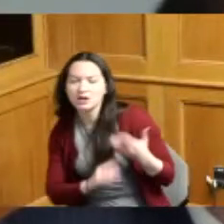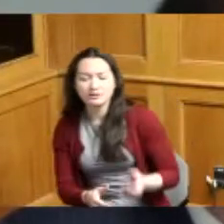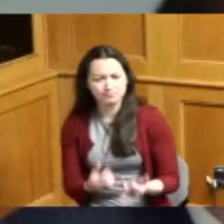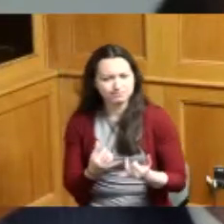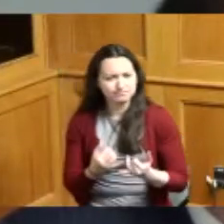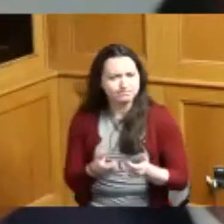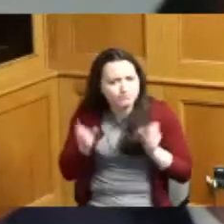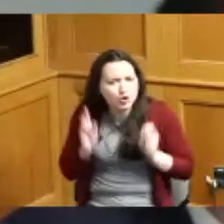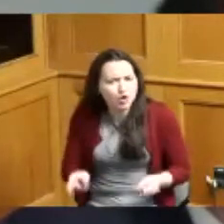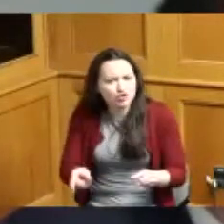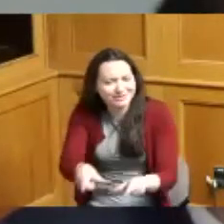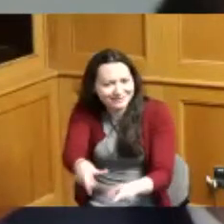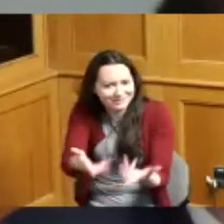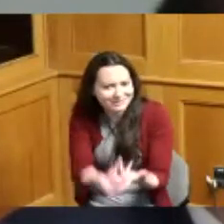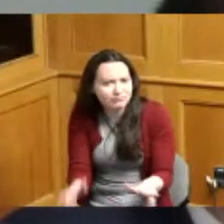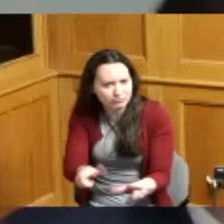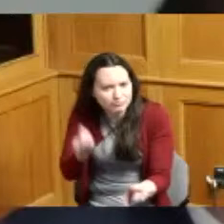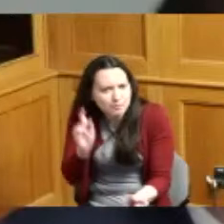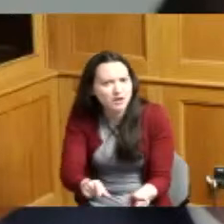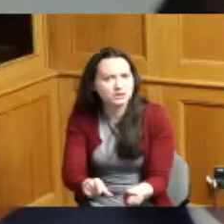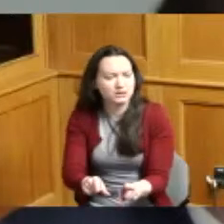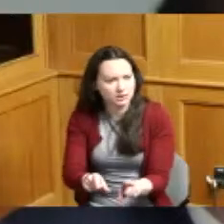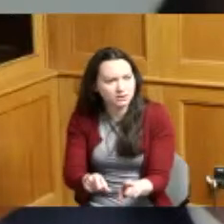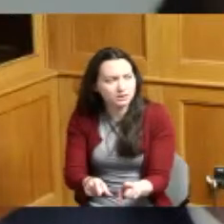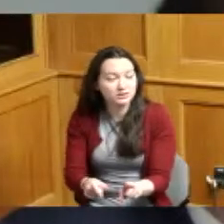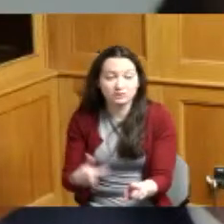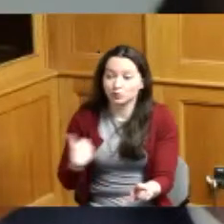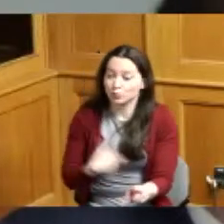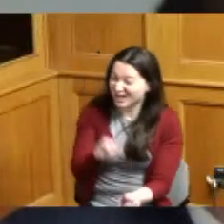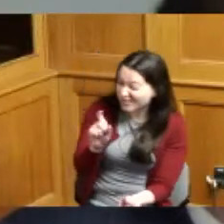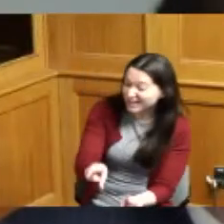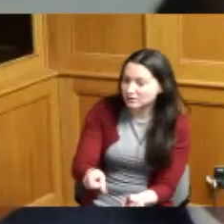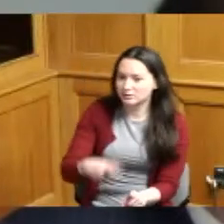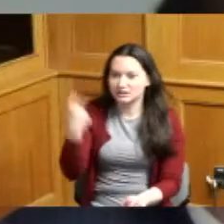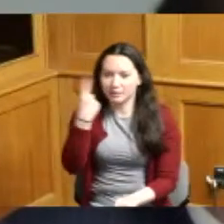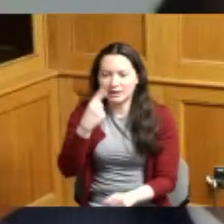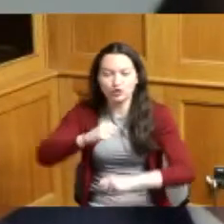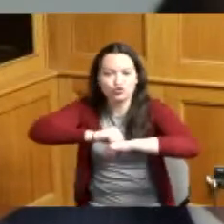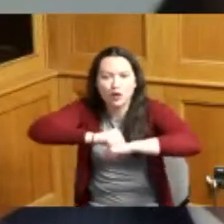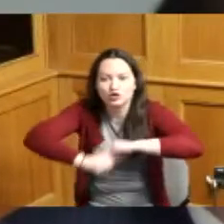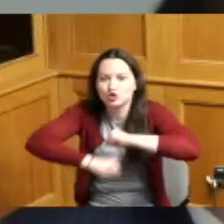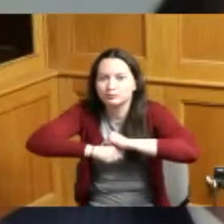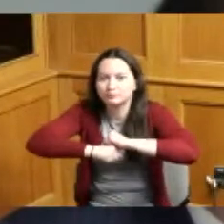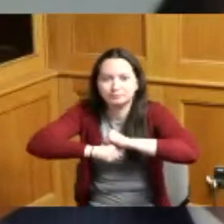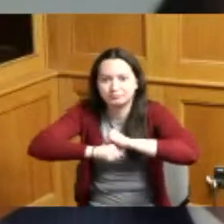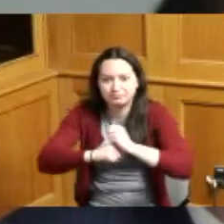stadium uh where um we need to do something say structural in the stadium that does not allow for